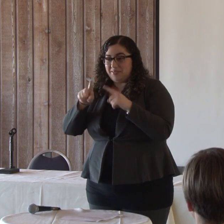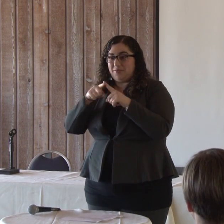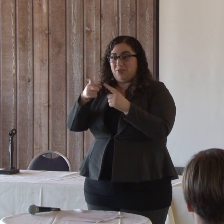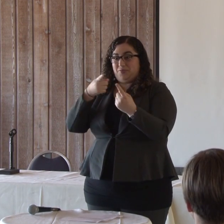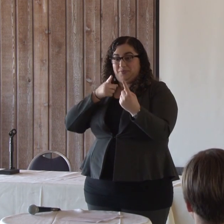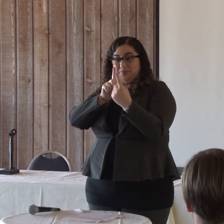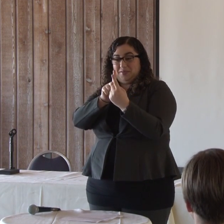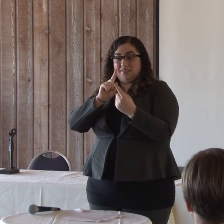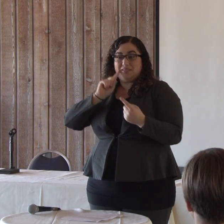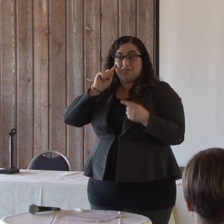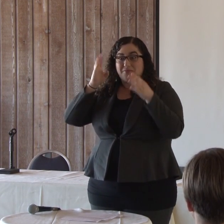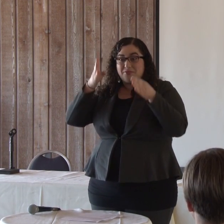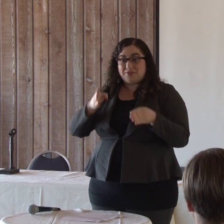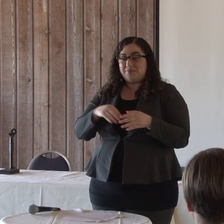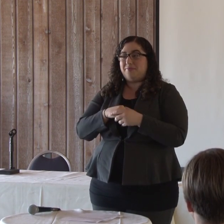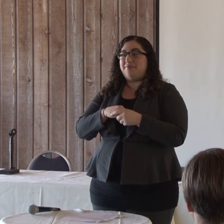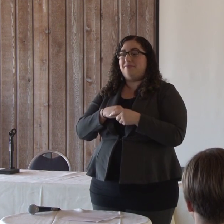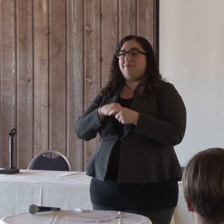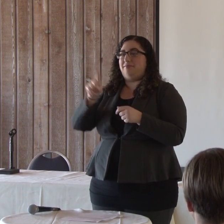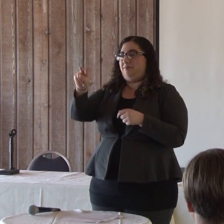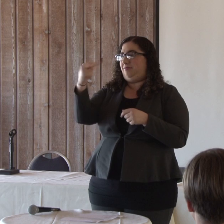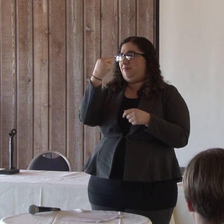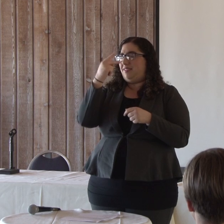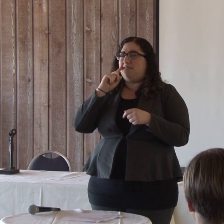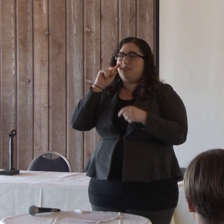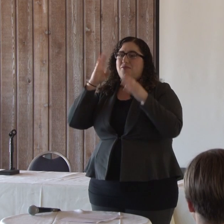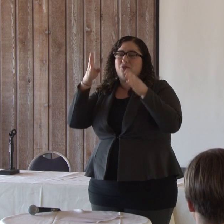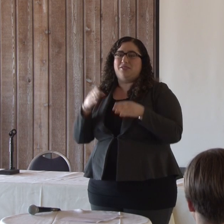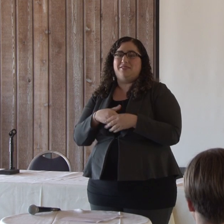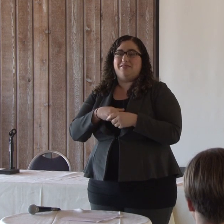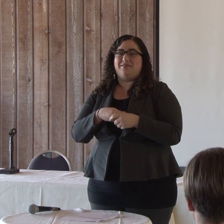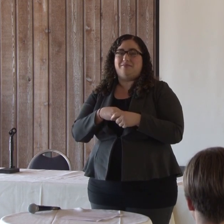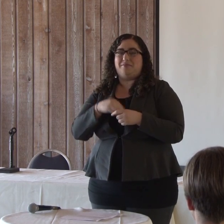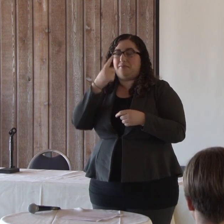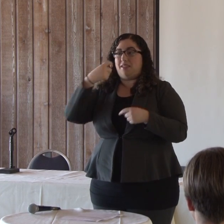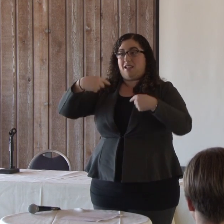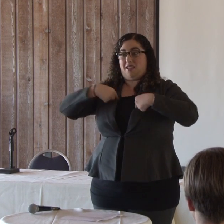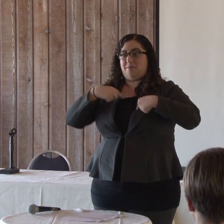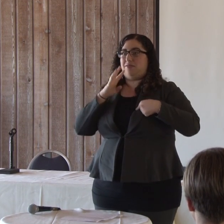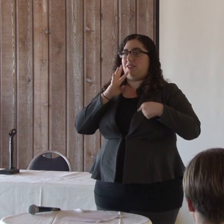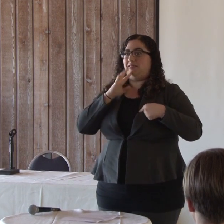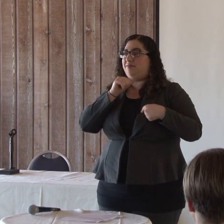as I am signing. It it's really important that when you meet a deaf person.